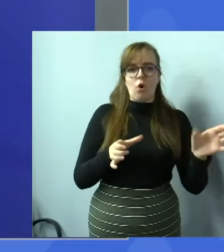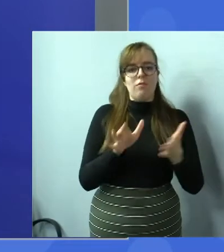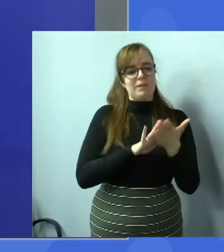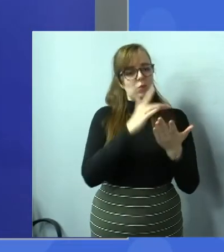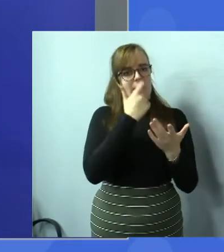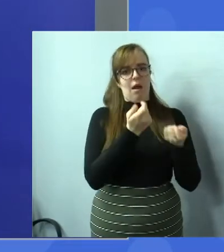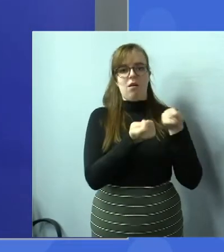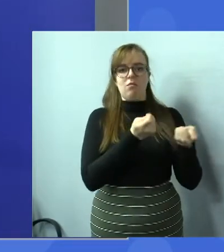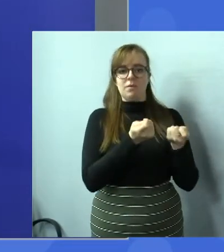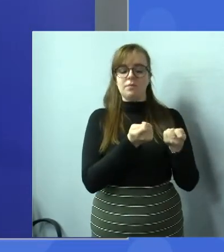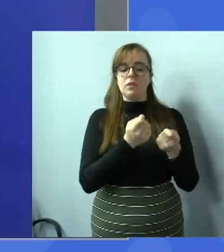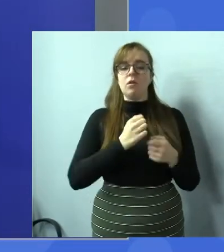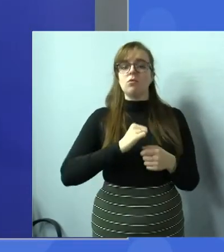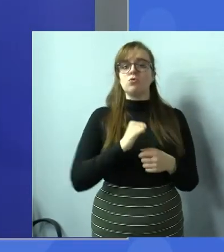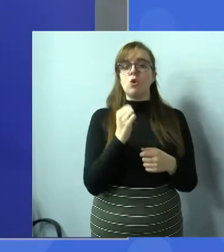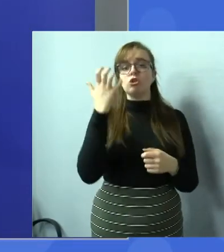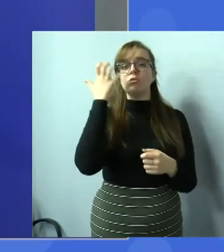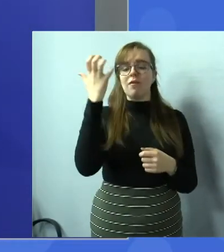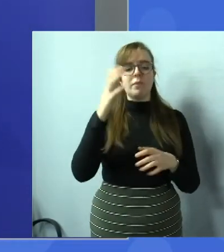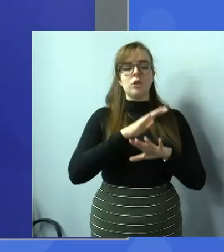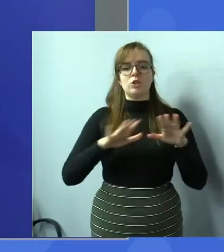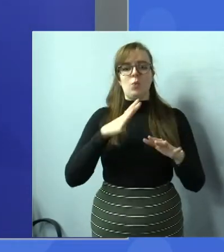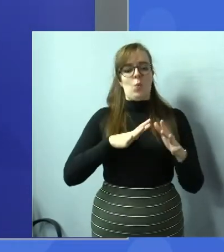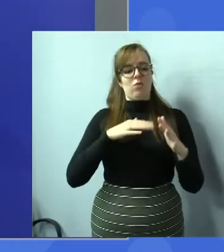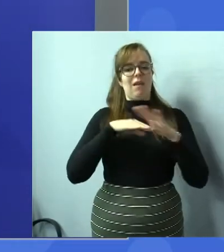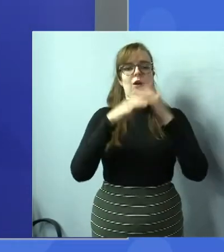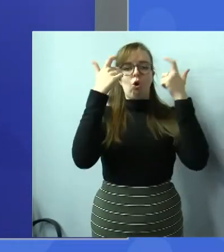Scottish Government's really keen not to end up in court arguing about that so it